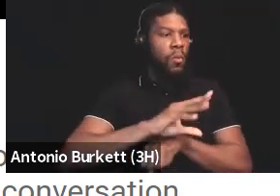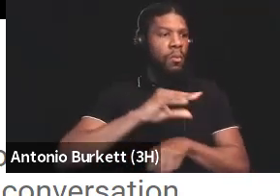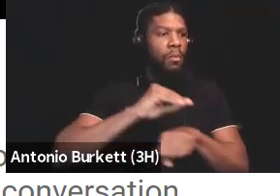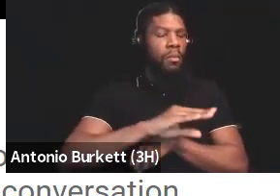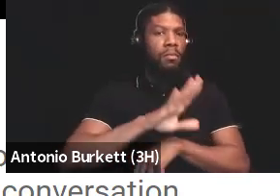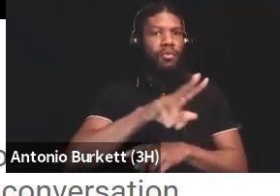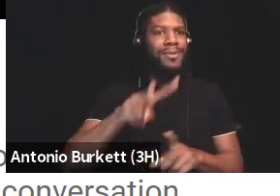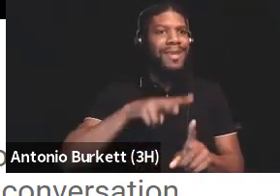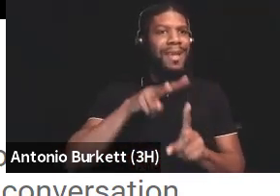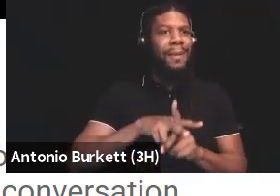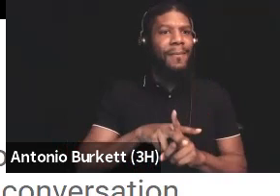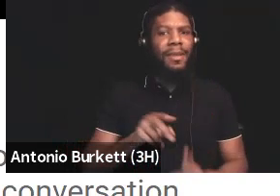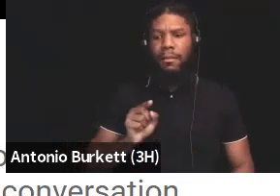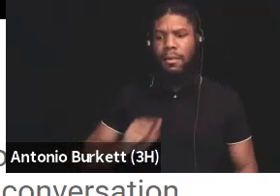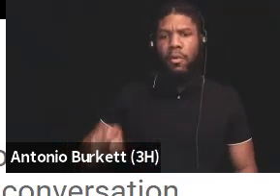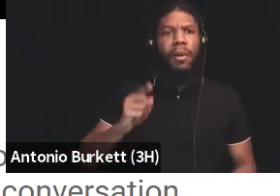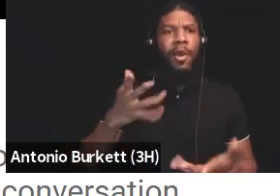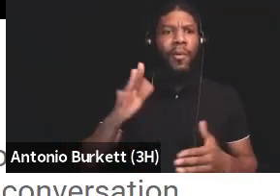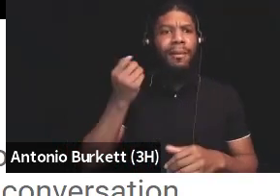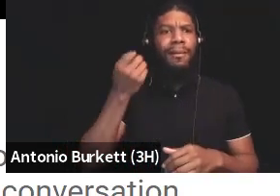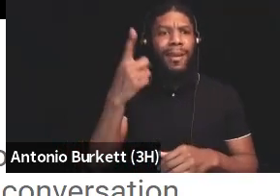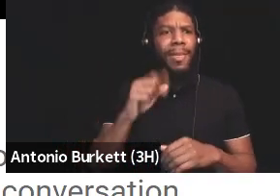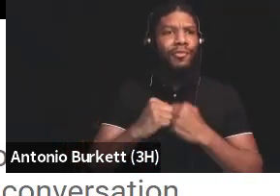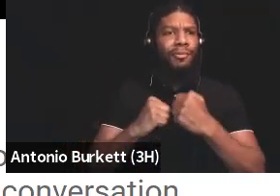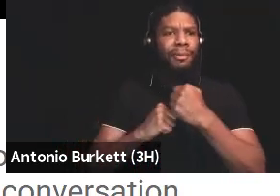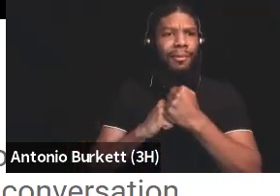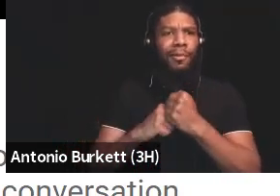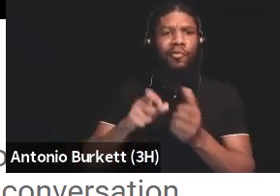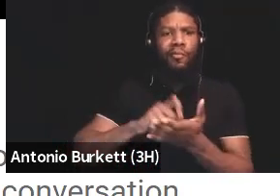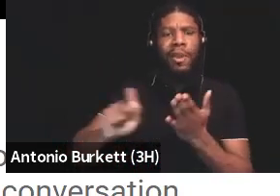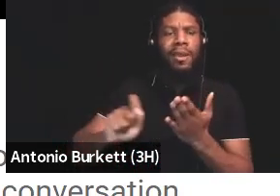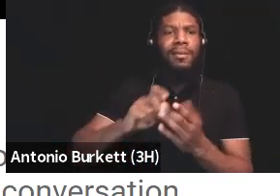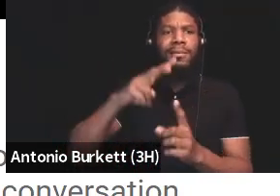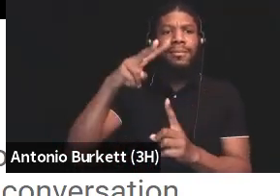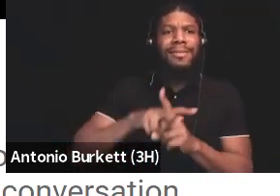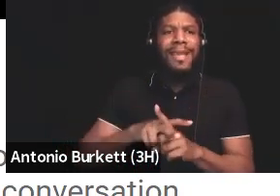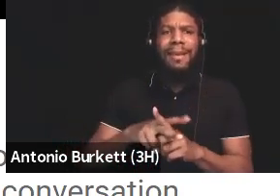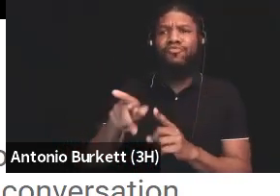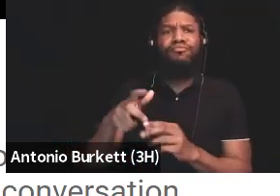the structure of writing assignments better than anybody. And so that's another offering